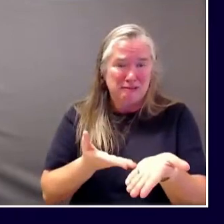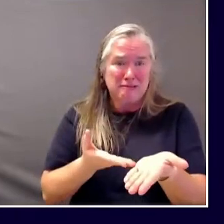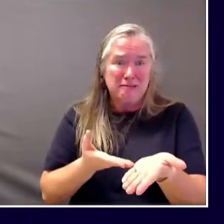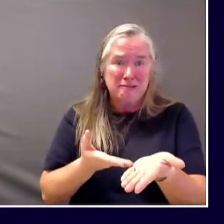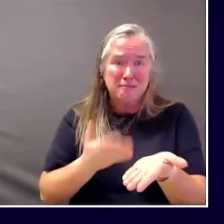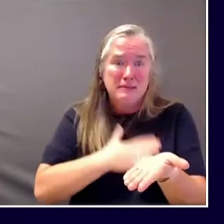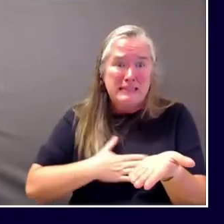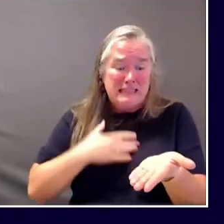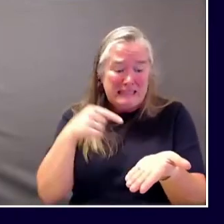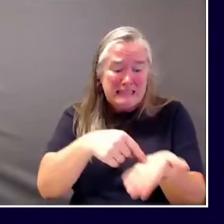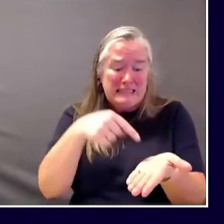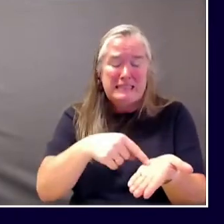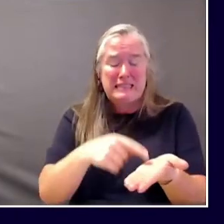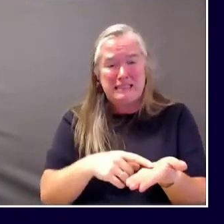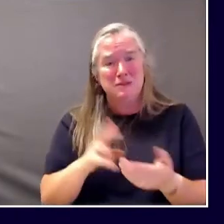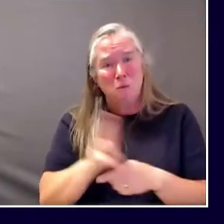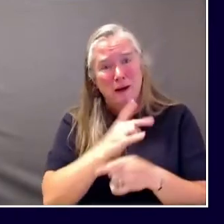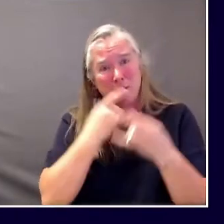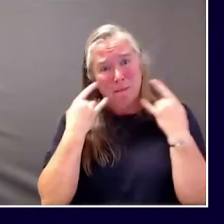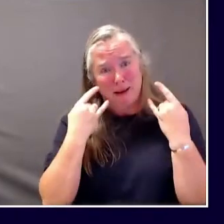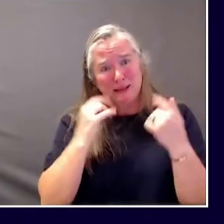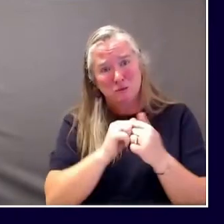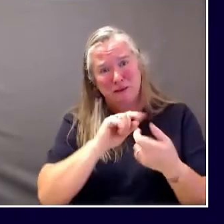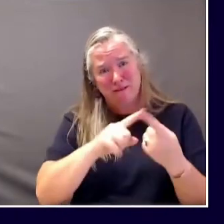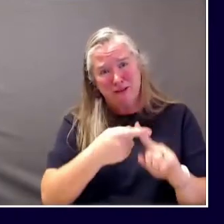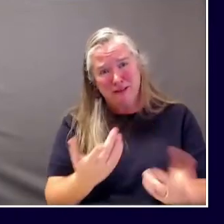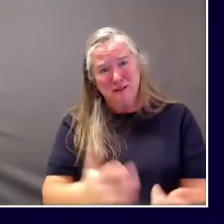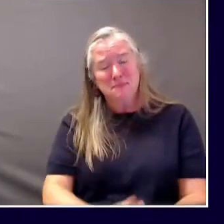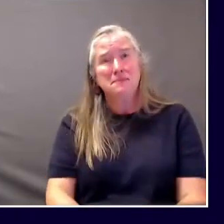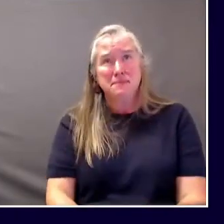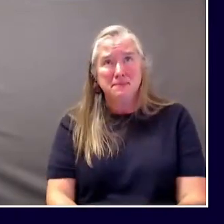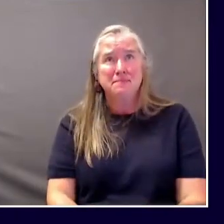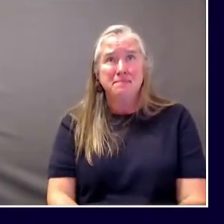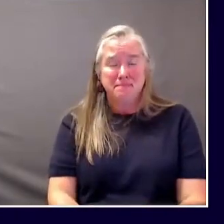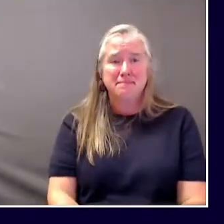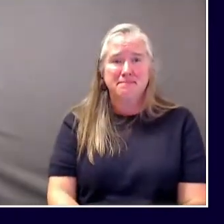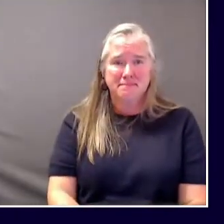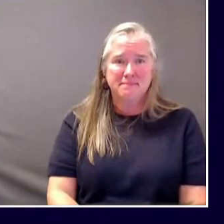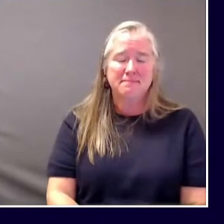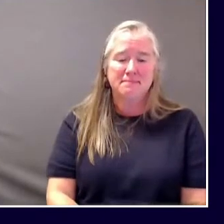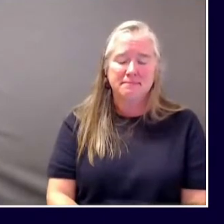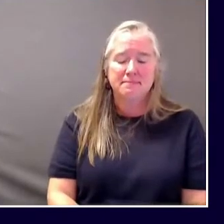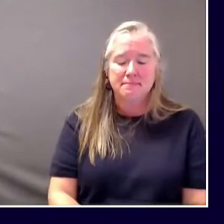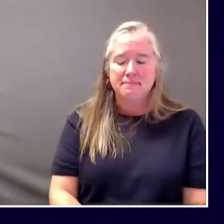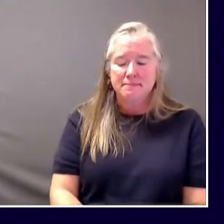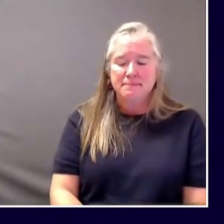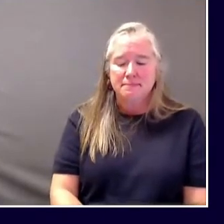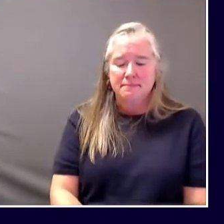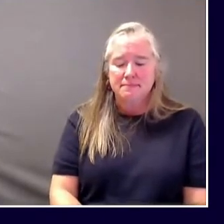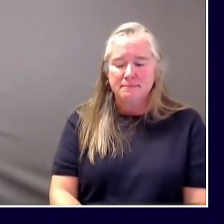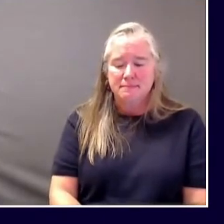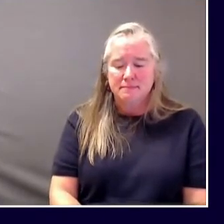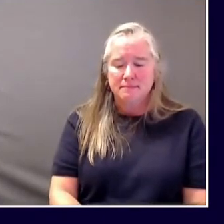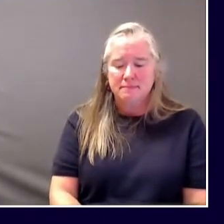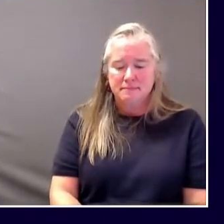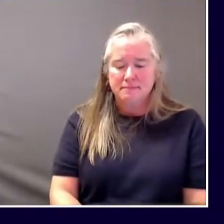sorry just one quick follow up from that and I know you've found what you're just talking